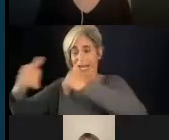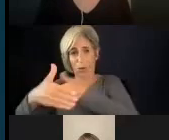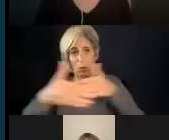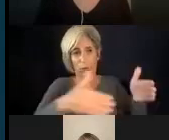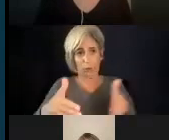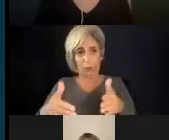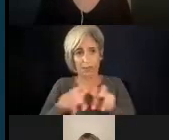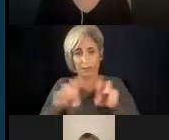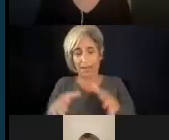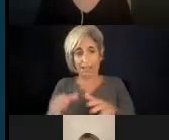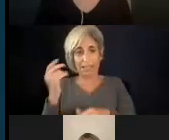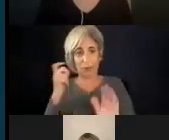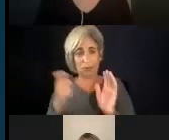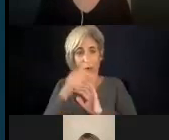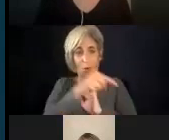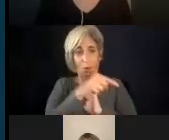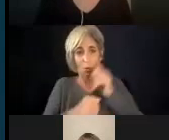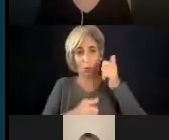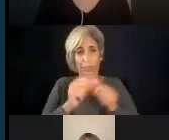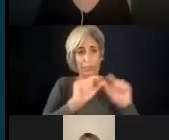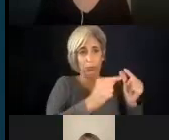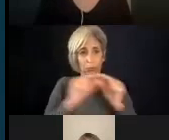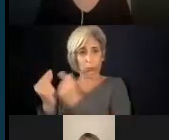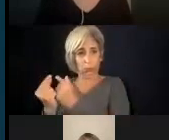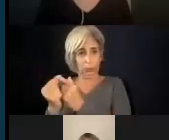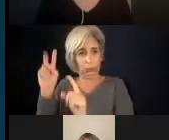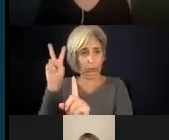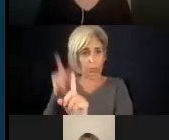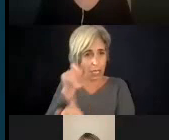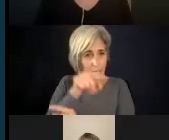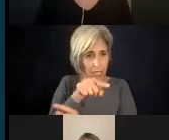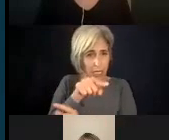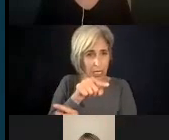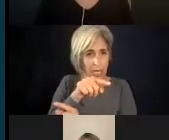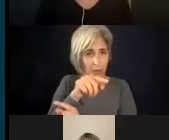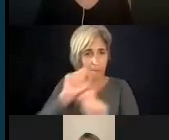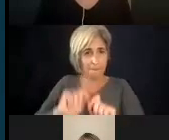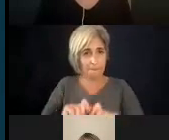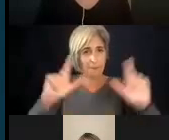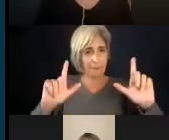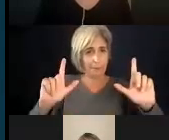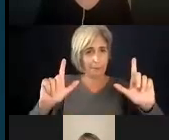you can note what breakout room you're assigned to. I'm gonna pop it up in just a minute.